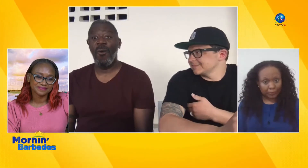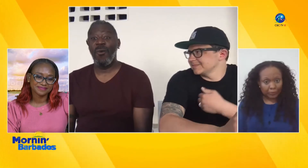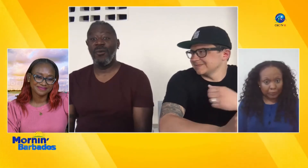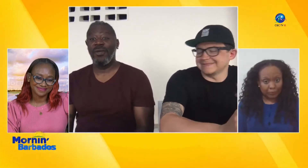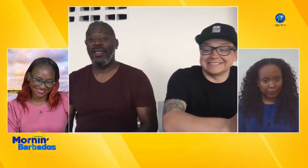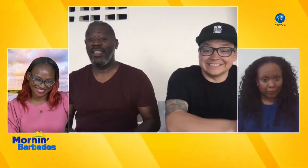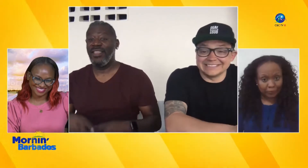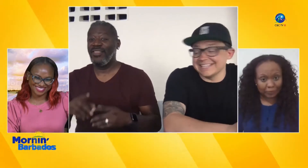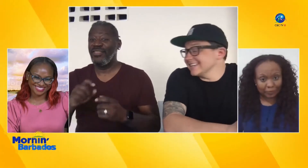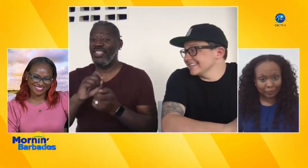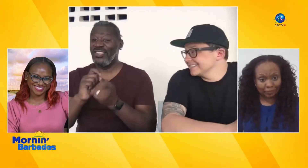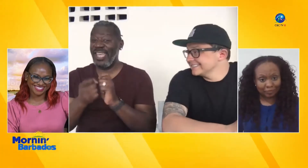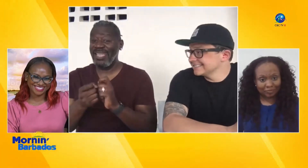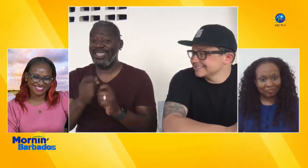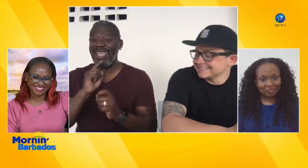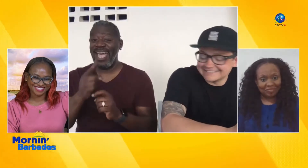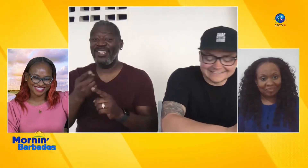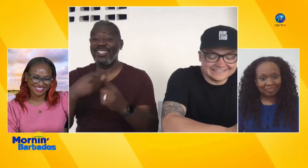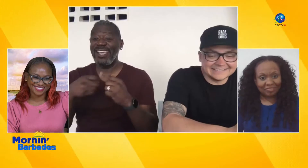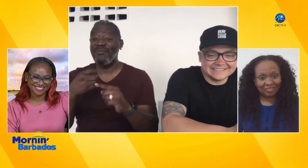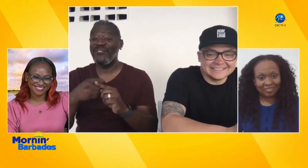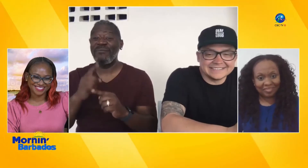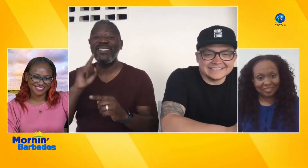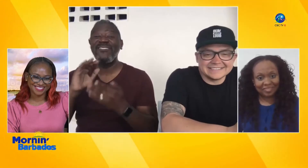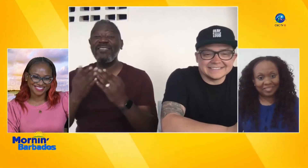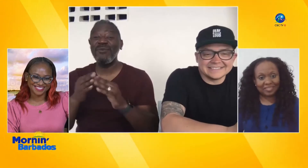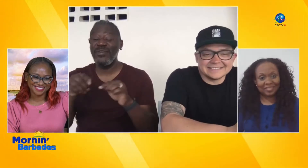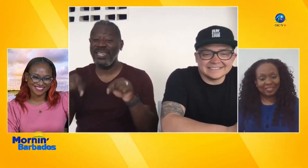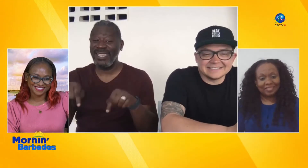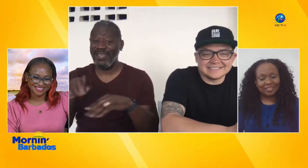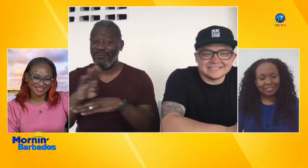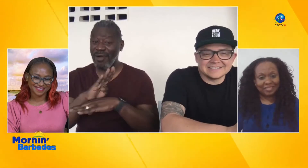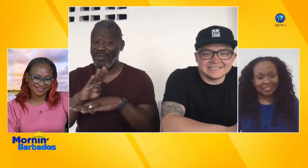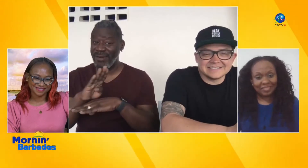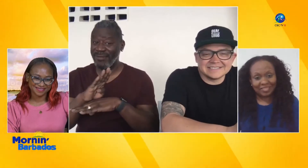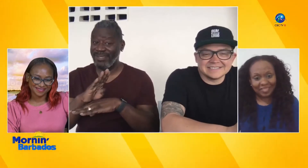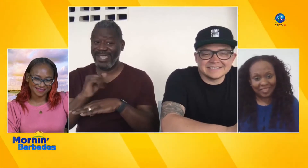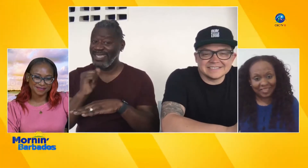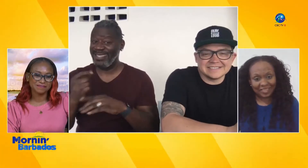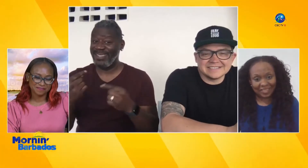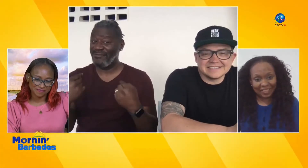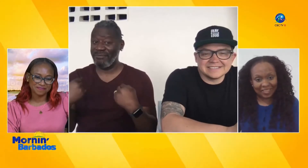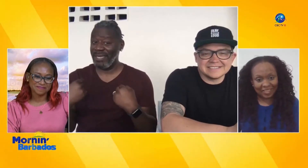oh yeah the change is coming from the deaf community here in Barbados that doesn't come to me